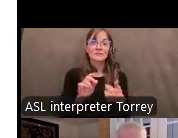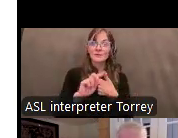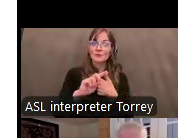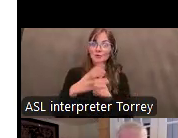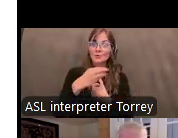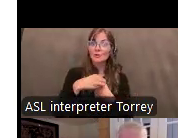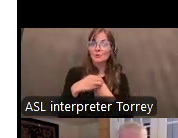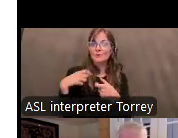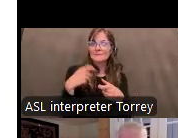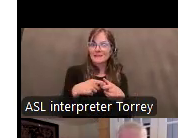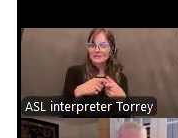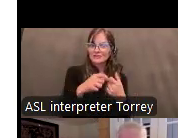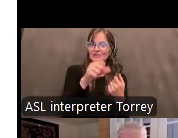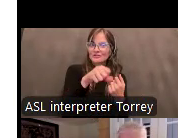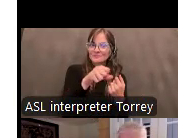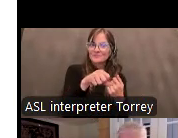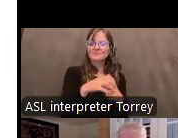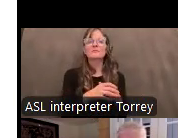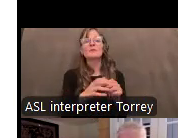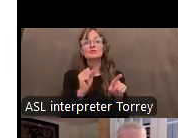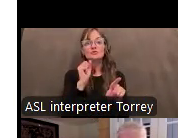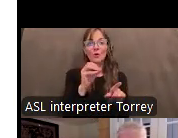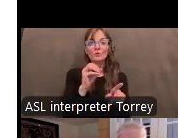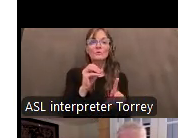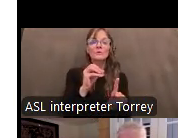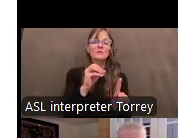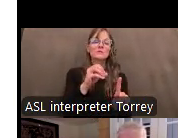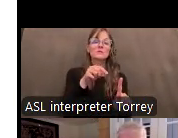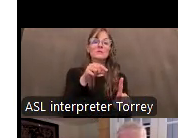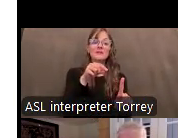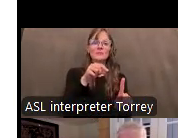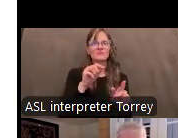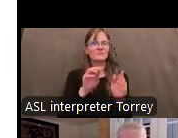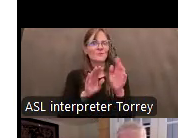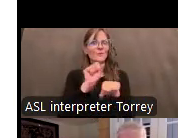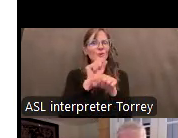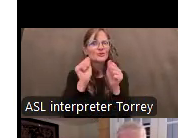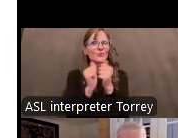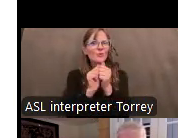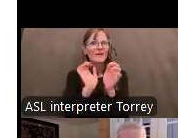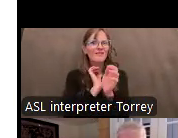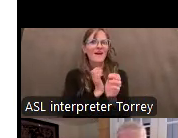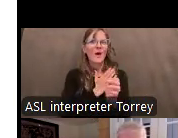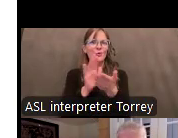the curriculum is now available to people to take in the Spanish language. This is a big advancement.